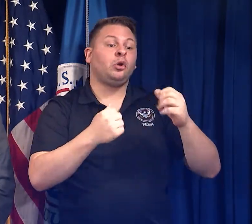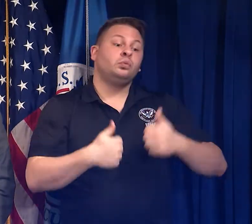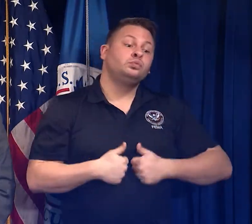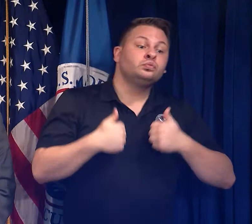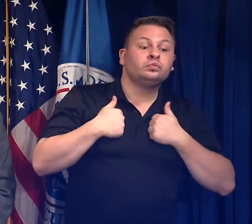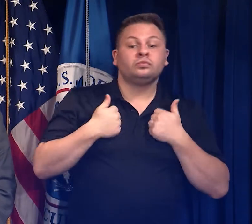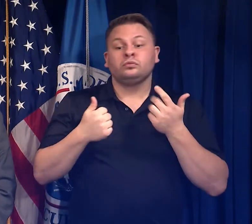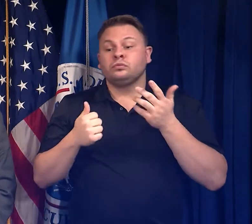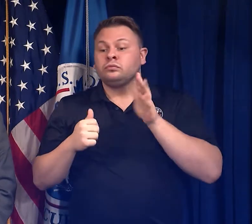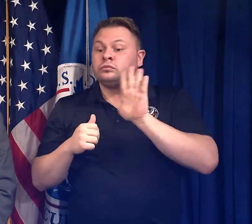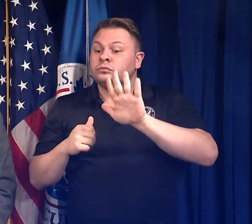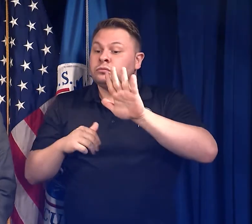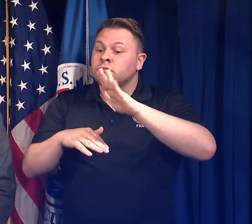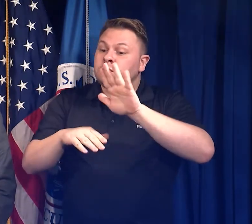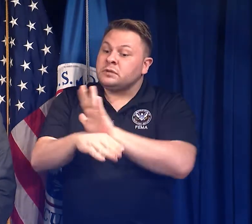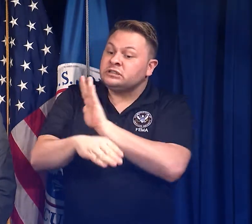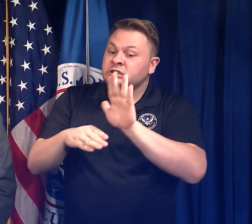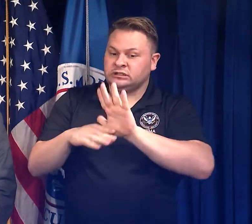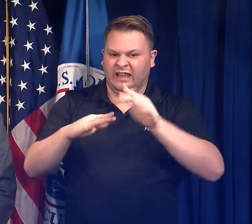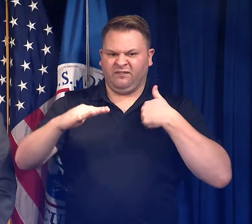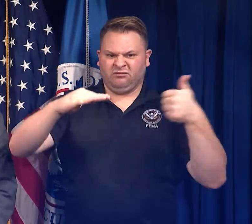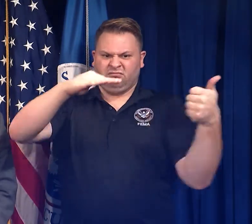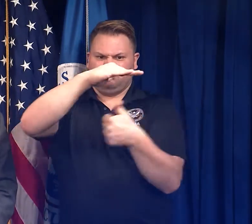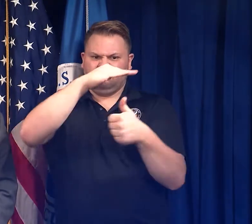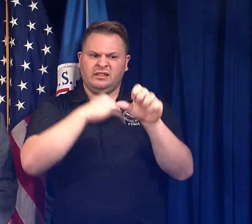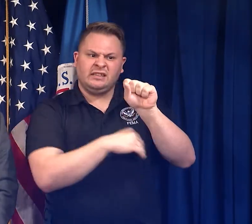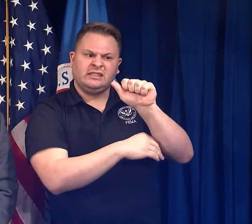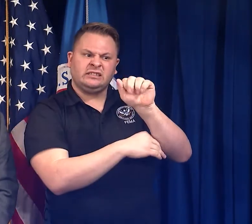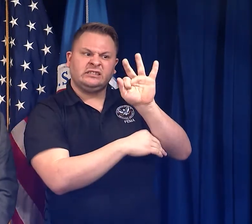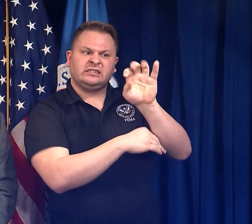that provide safety from strong winds, such as tornados;